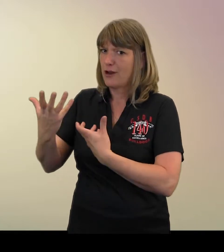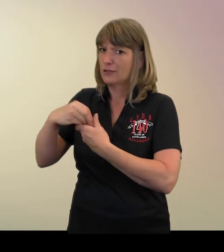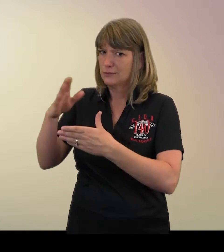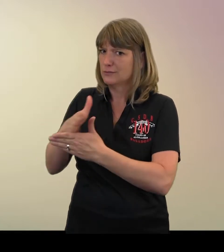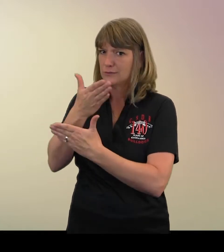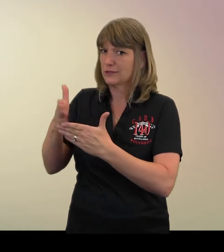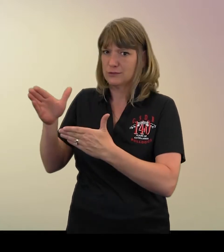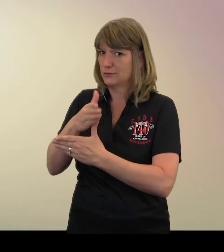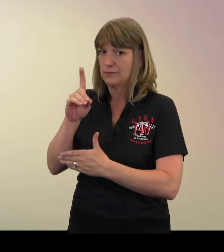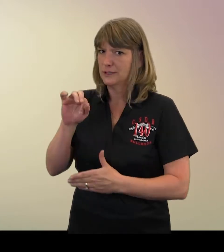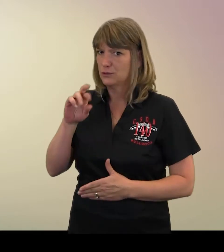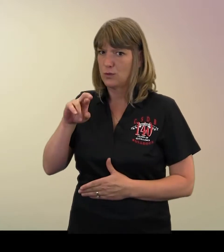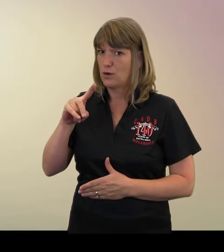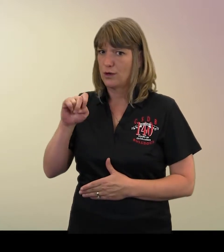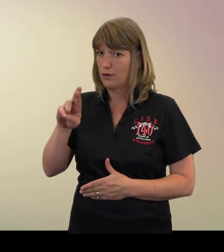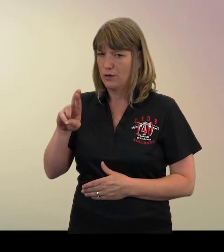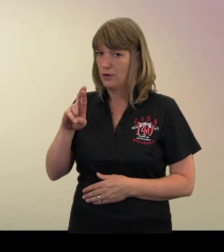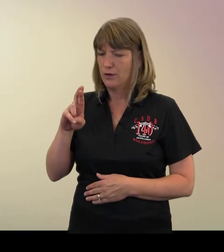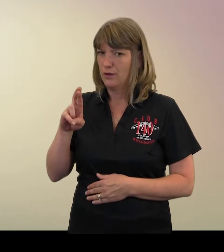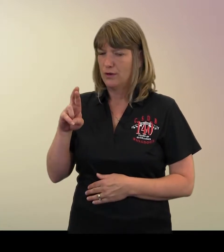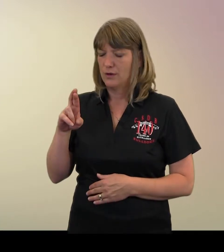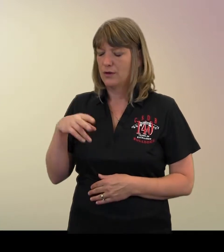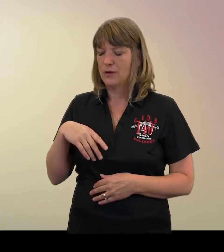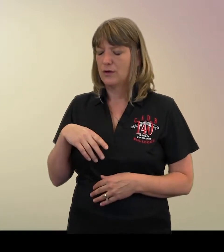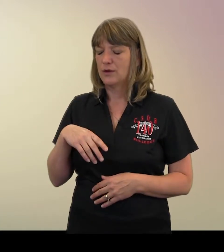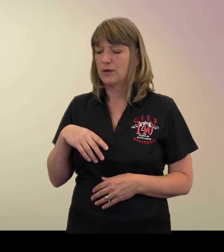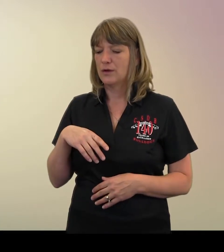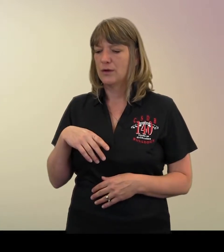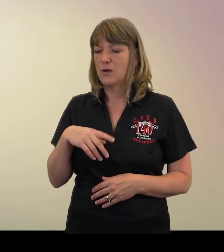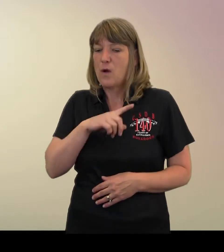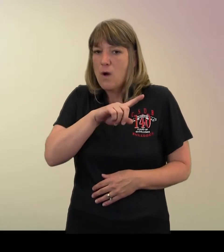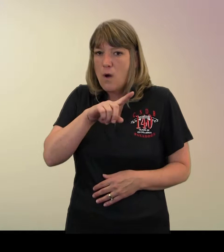an autism spectrum disorder. It's only when those